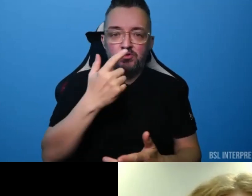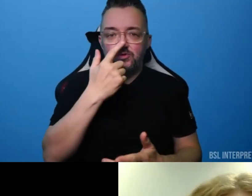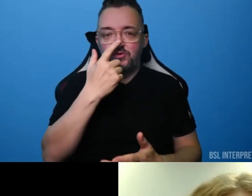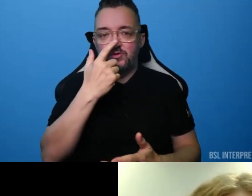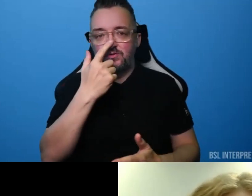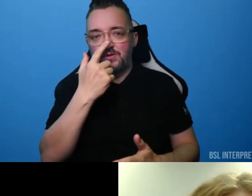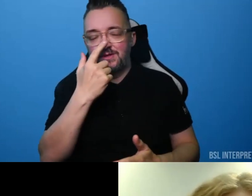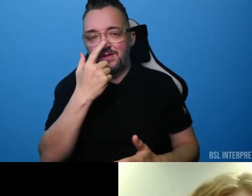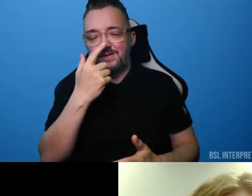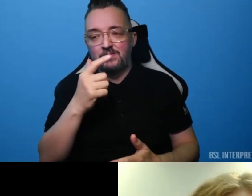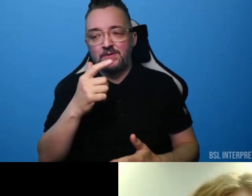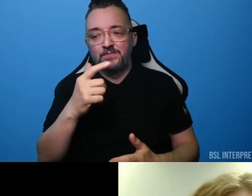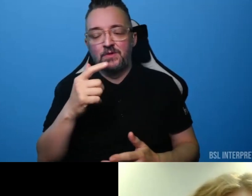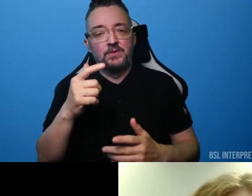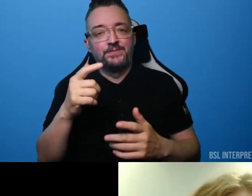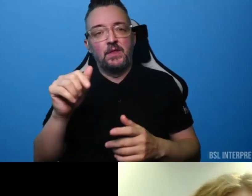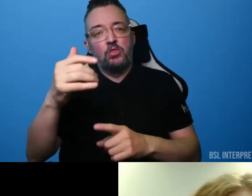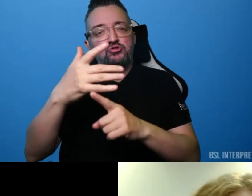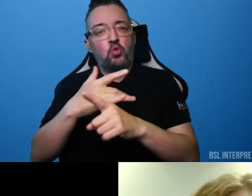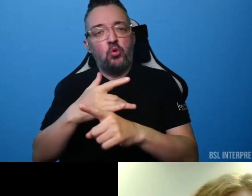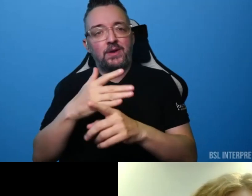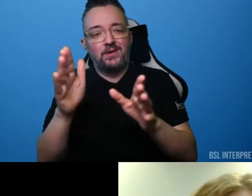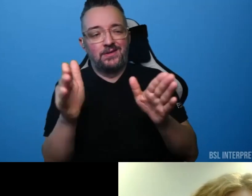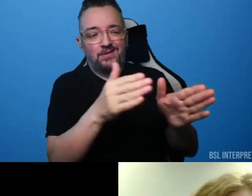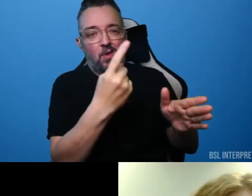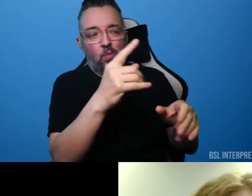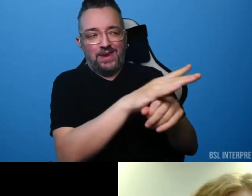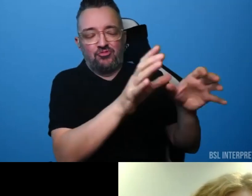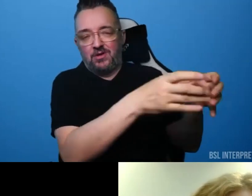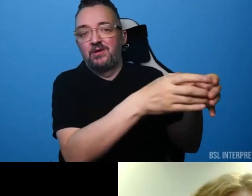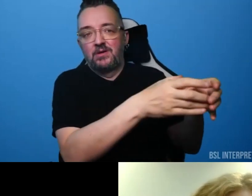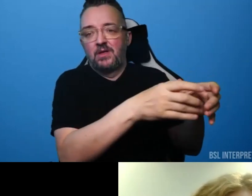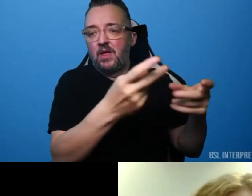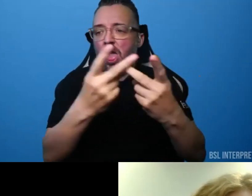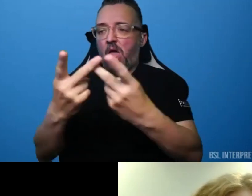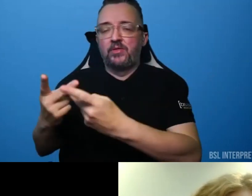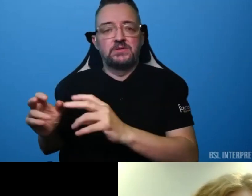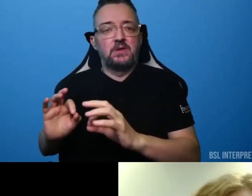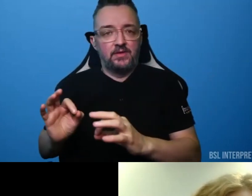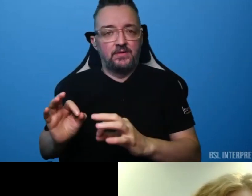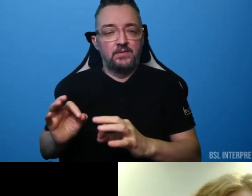the story of slavery into that single standalone museum. So just the kind of lesson that I would take from that